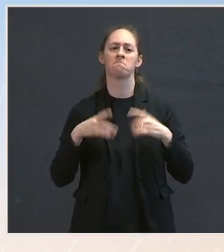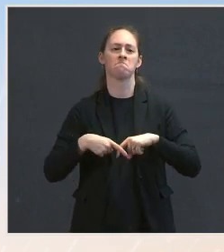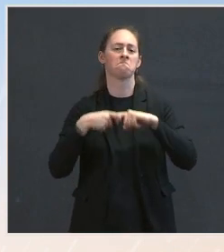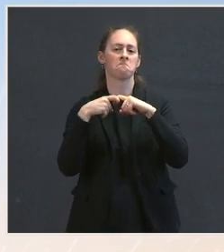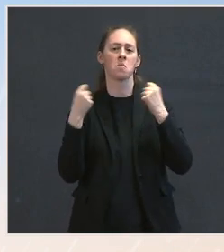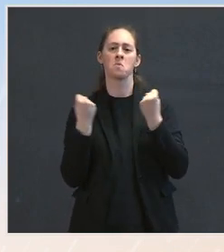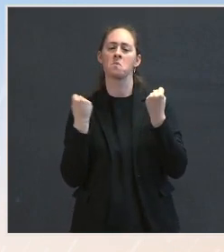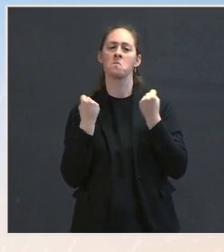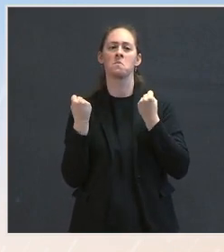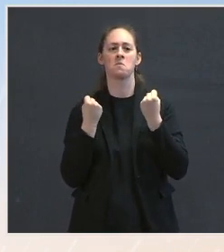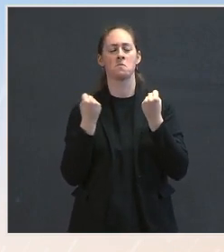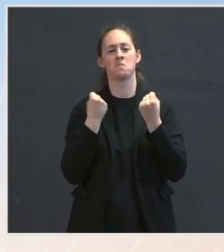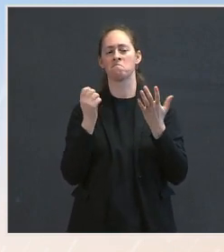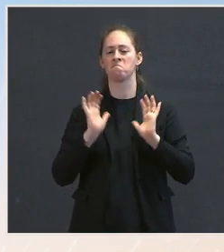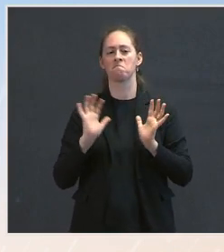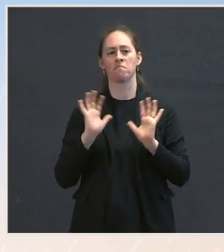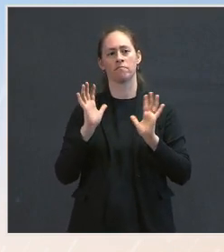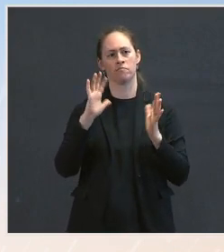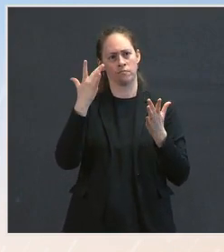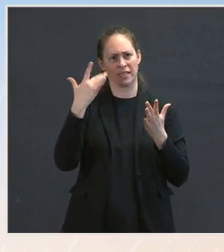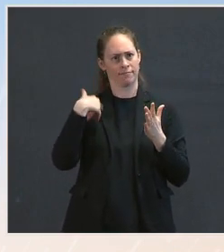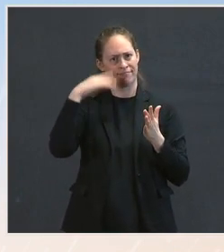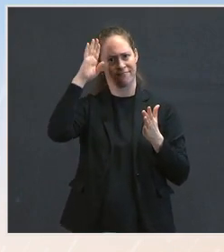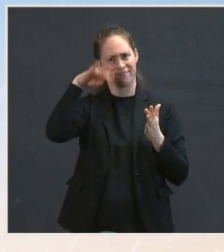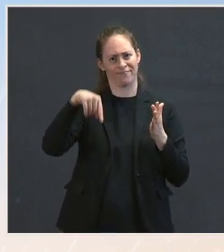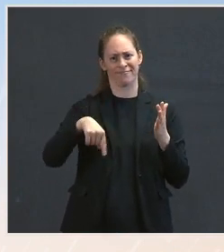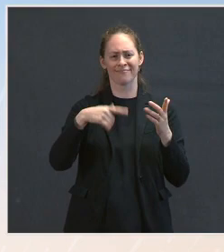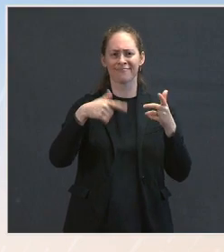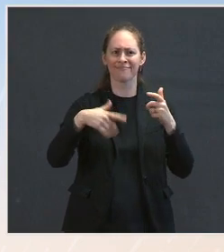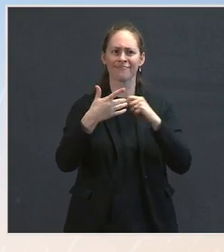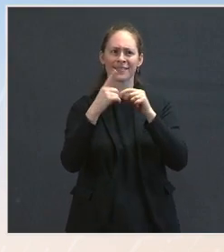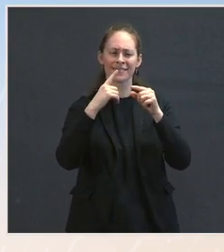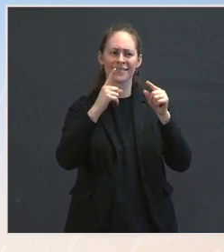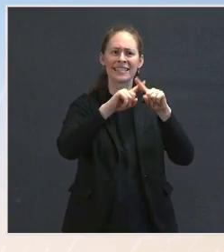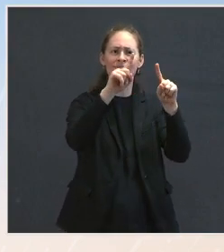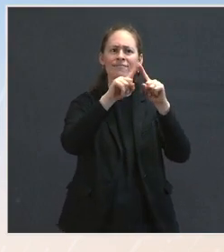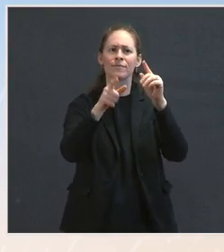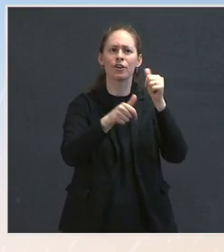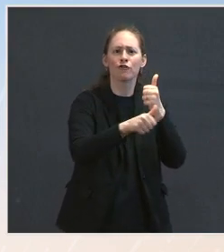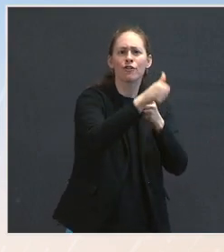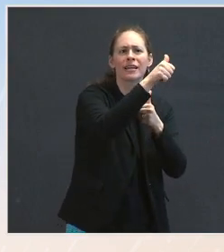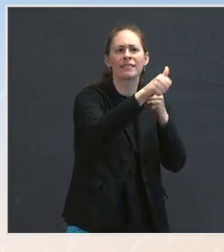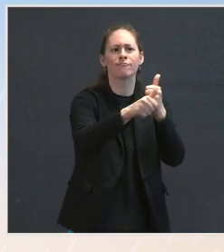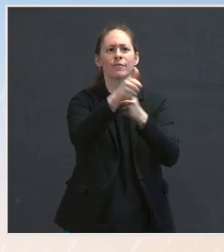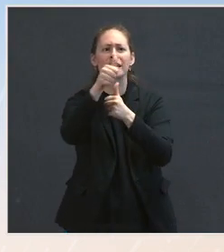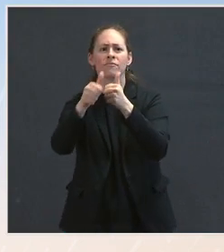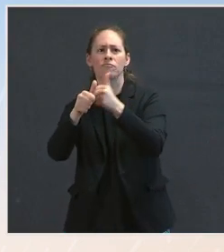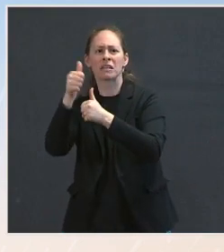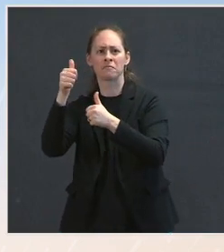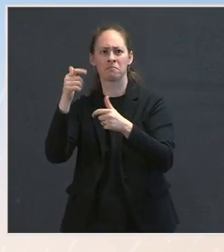and public safety as opposed to mothers and fathers who are longstanding members of our community, who are in many cases performing